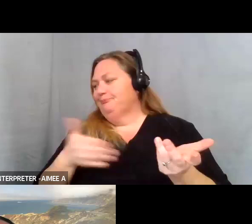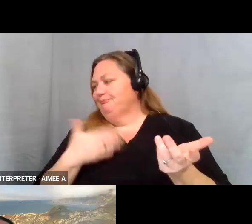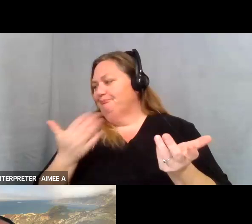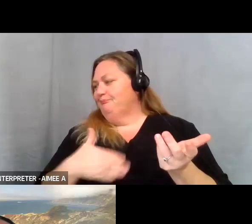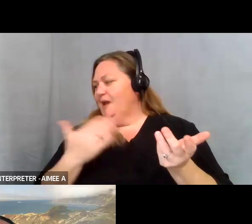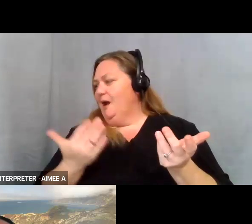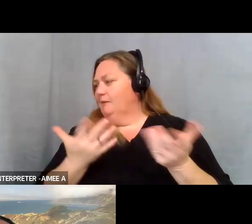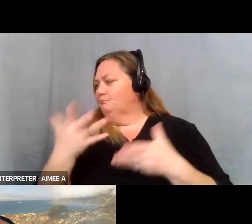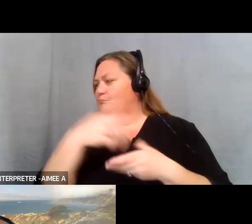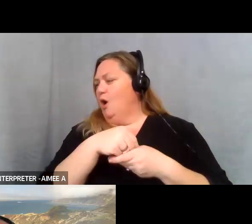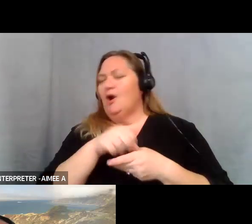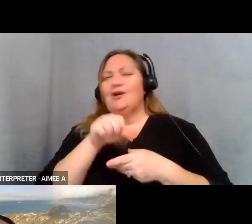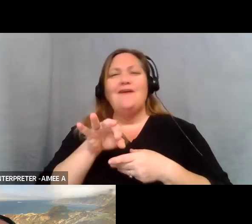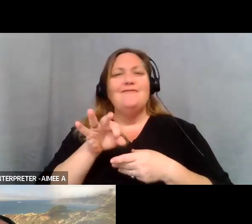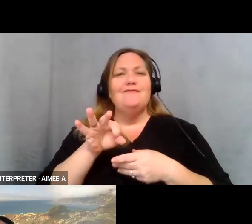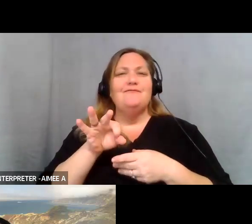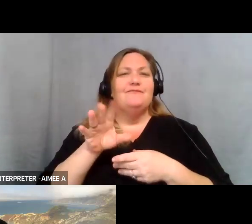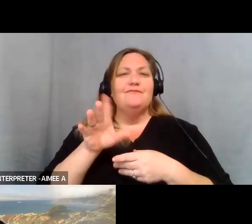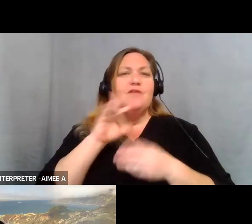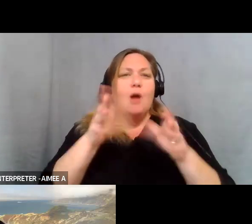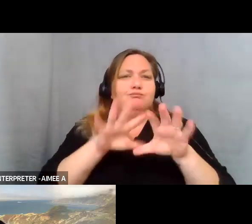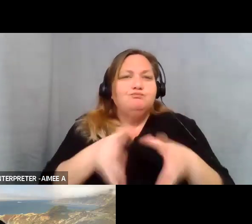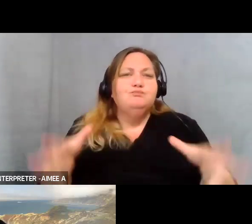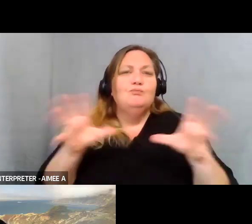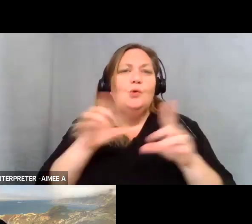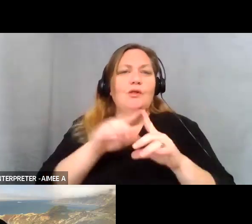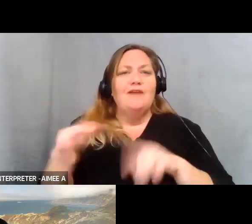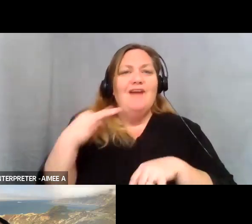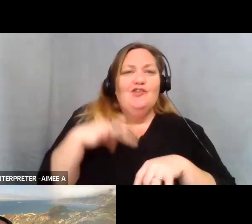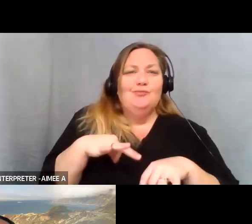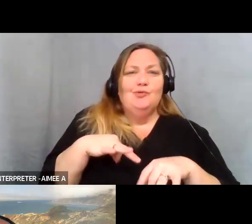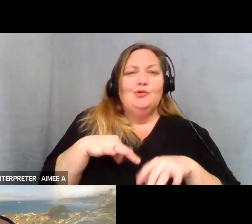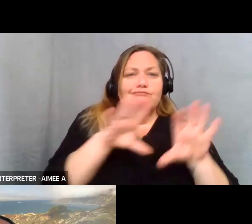part of the pool of eligible entities or organizations that would apply for